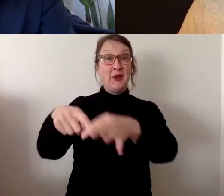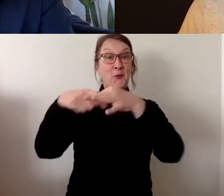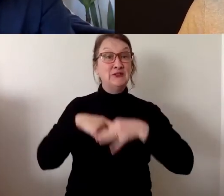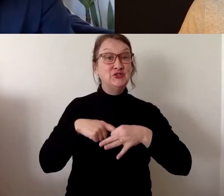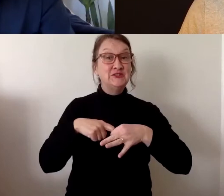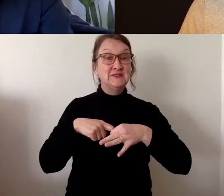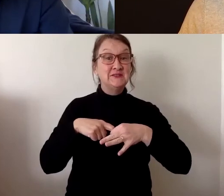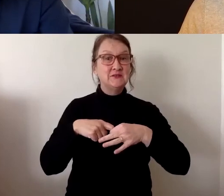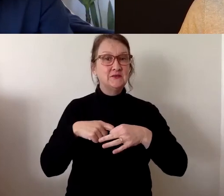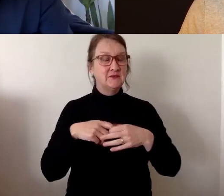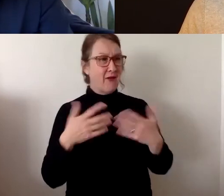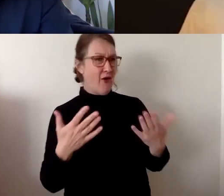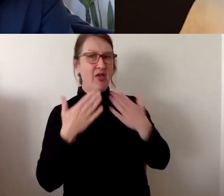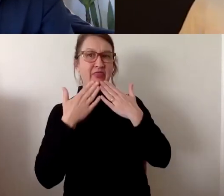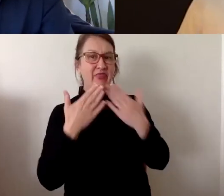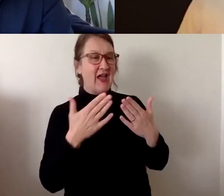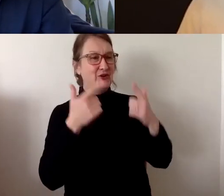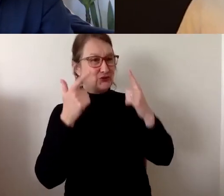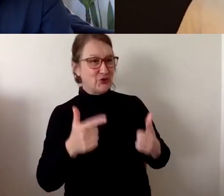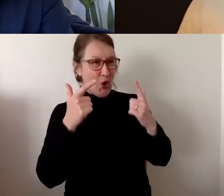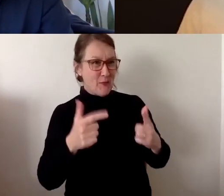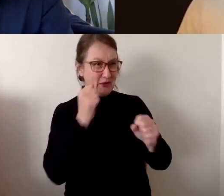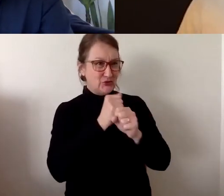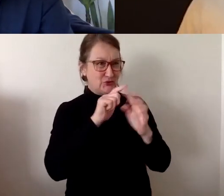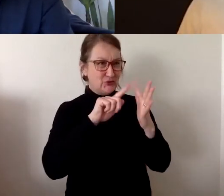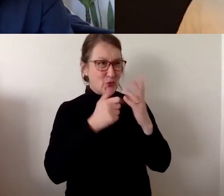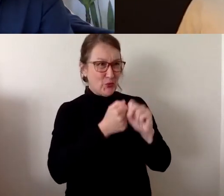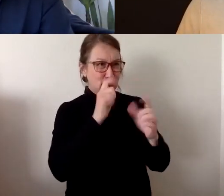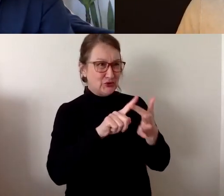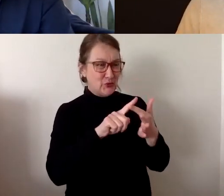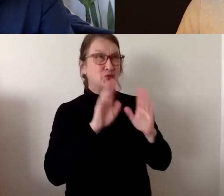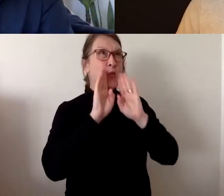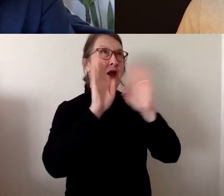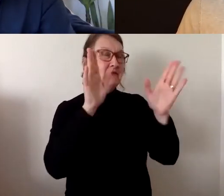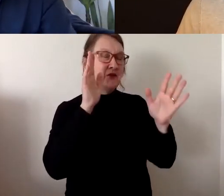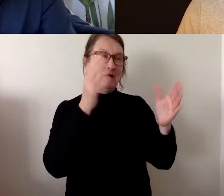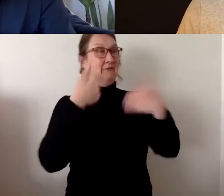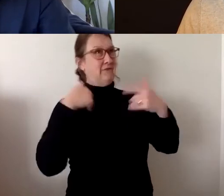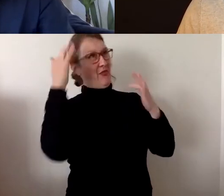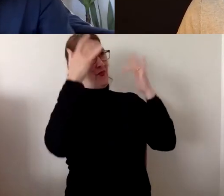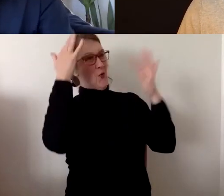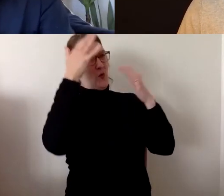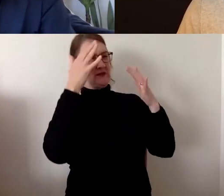George. That was really thought-provoking and so timely for